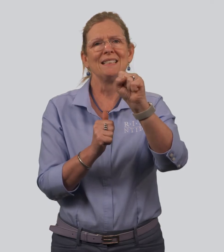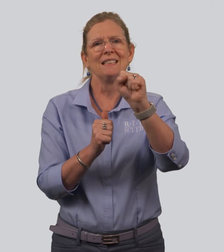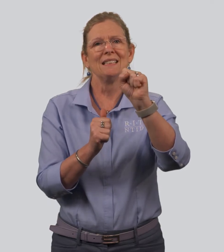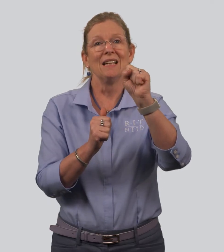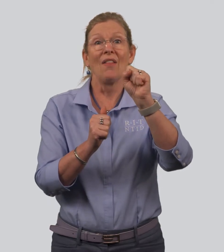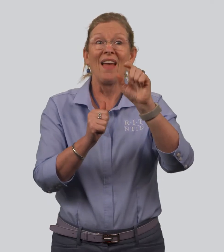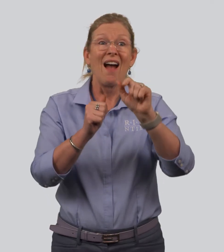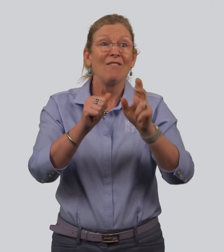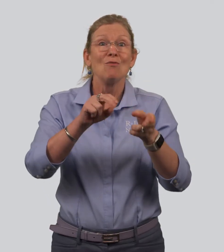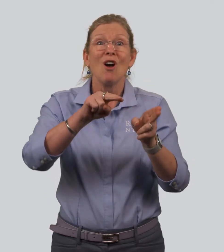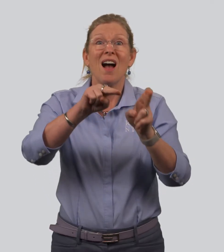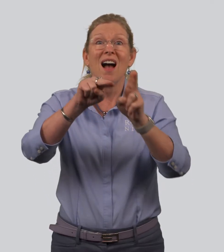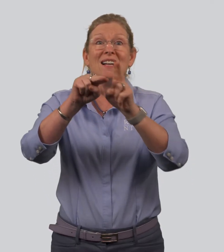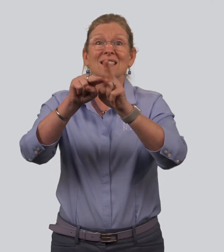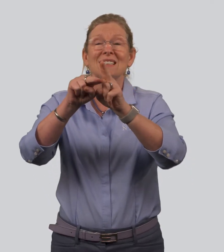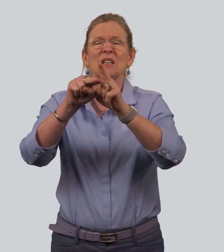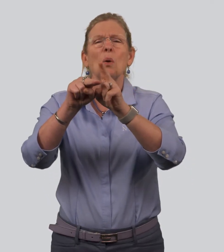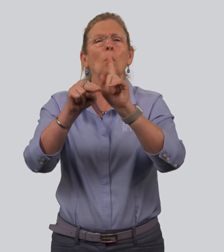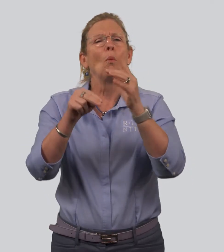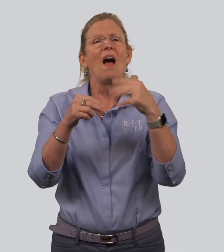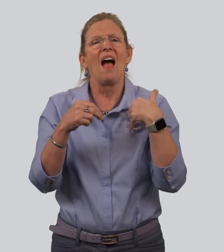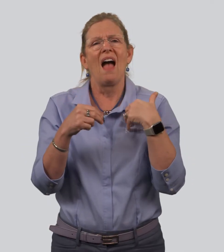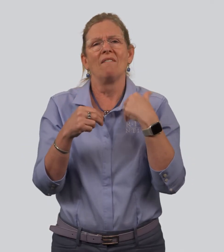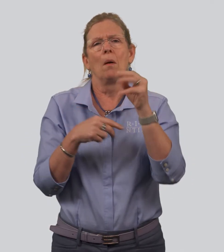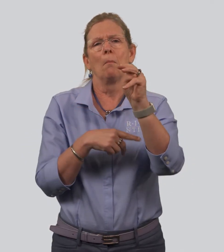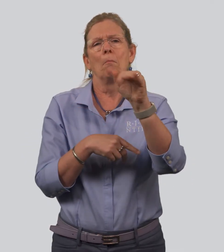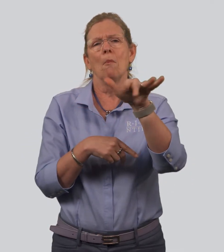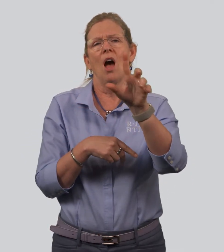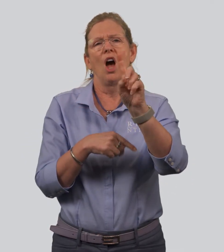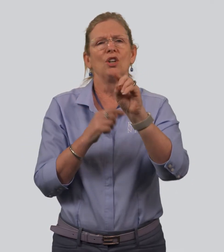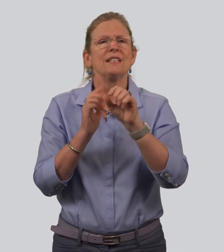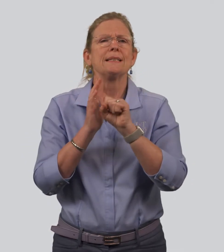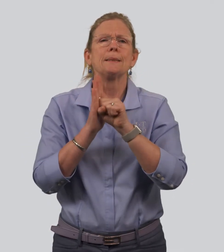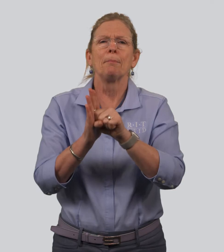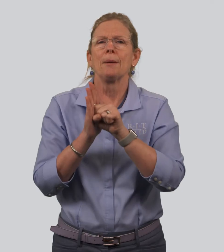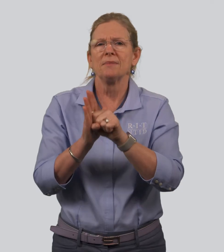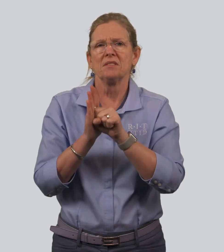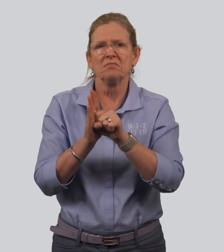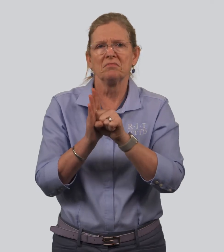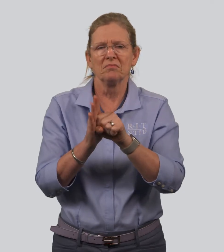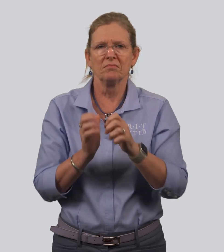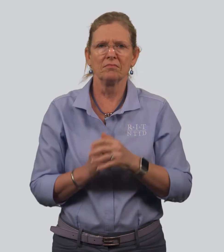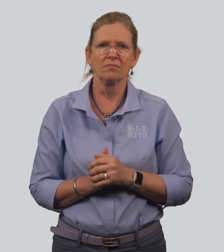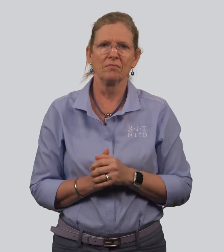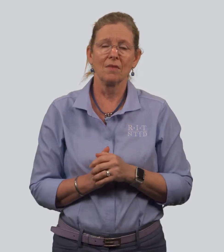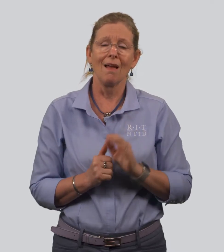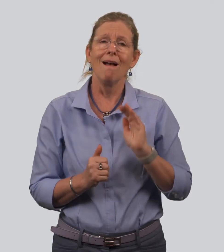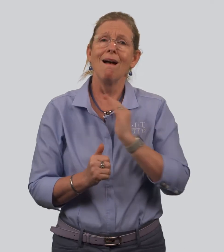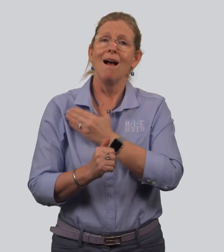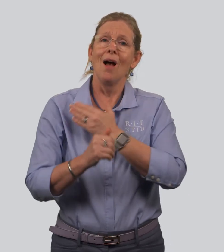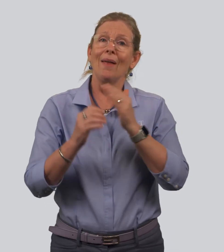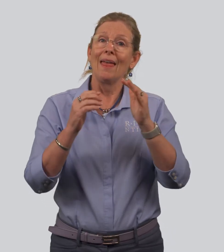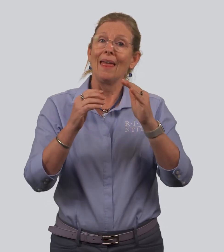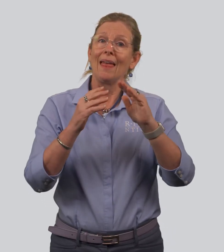we expect most cases that arise will have mild symptoms.